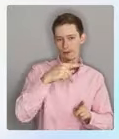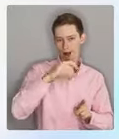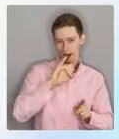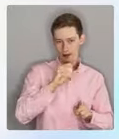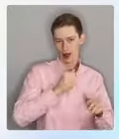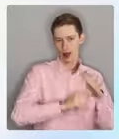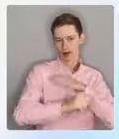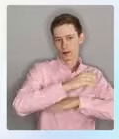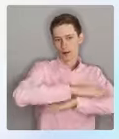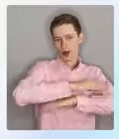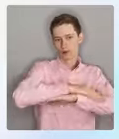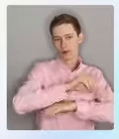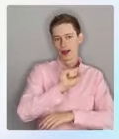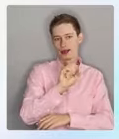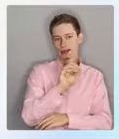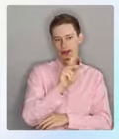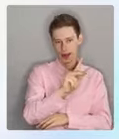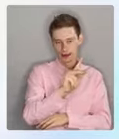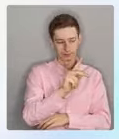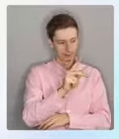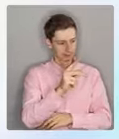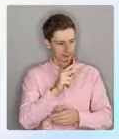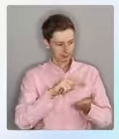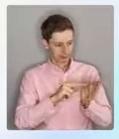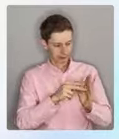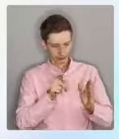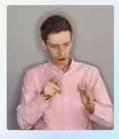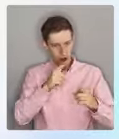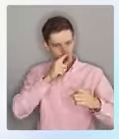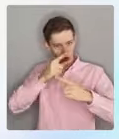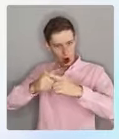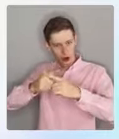To write data, there is a single API in the platform SDK that takes in a target user ID